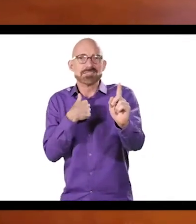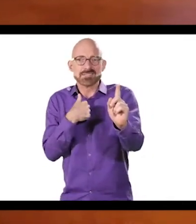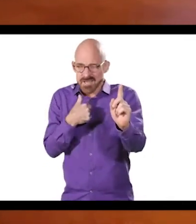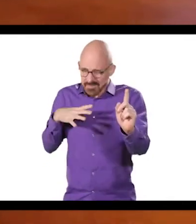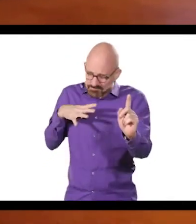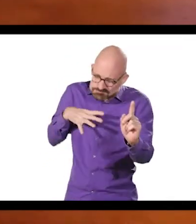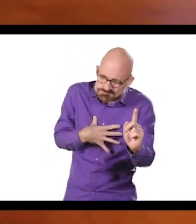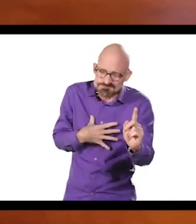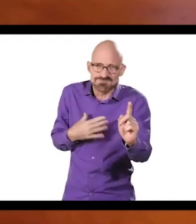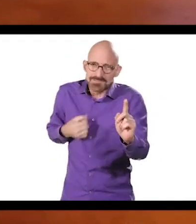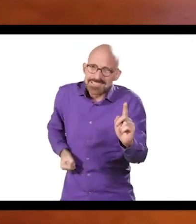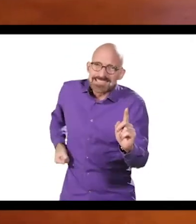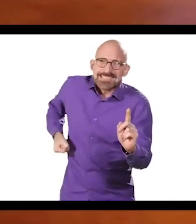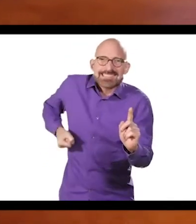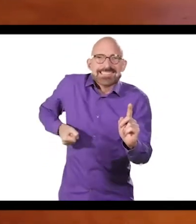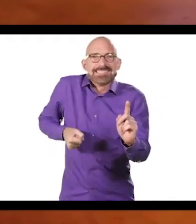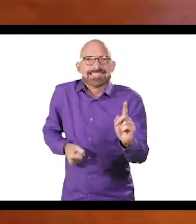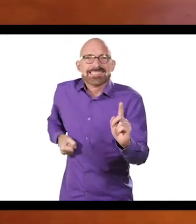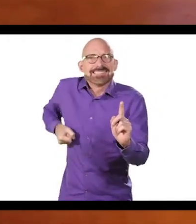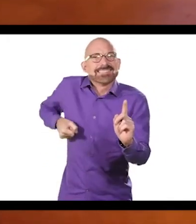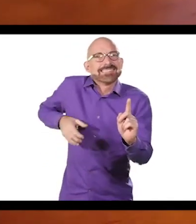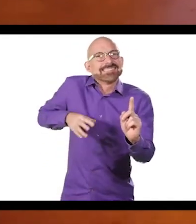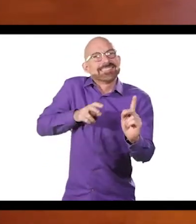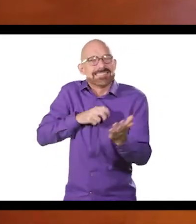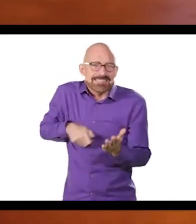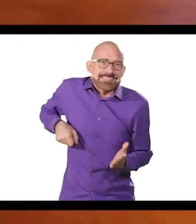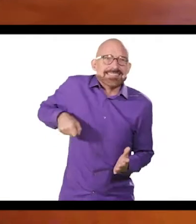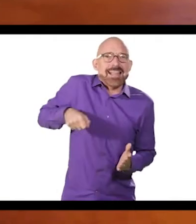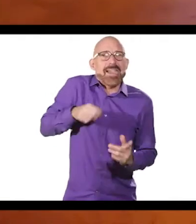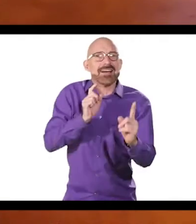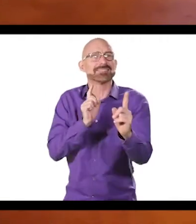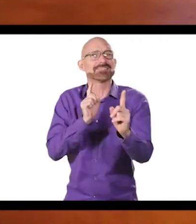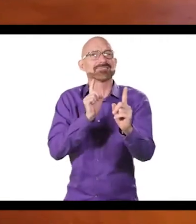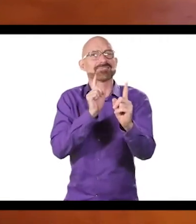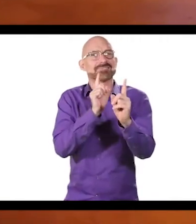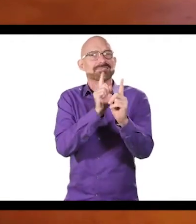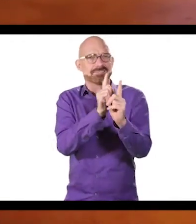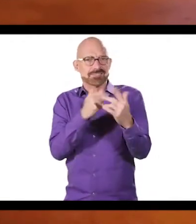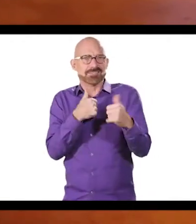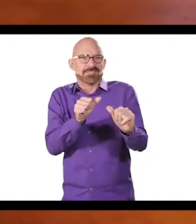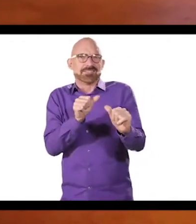the limping, lead-heavy suitcase is carried to yours mostly by me, unwilling